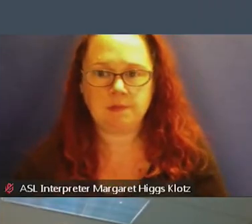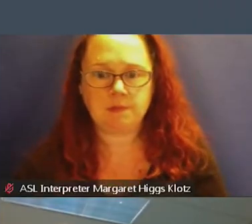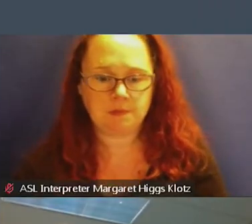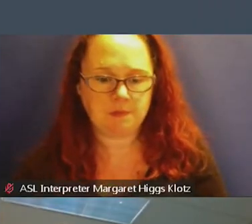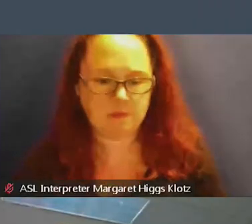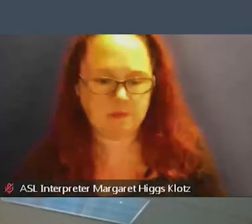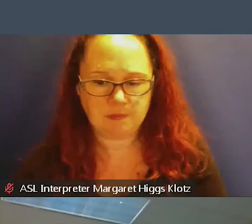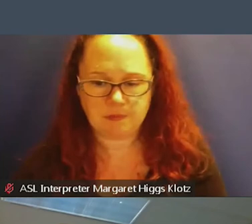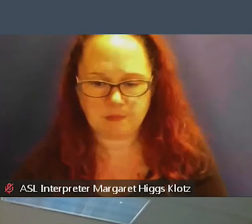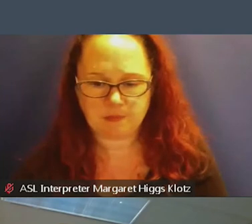Okay.